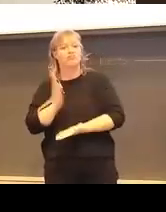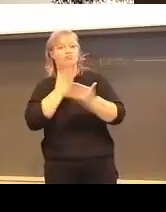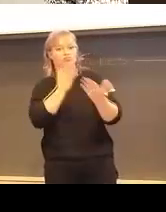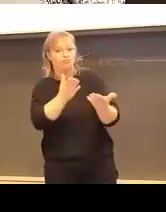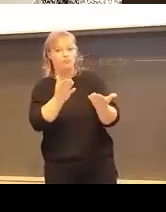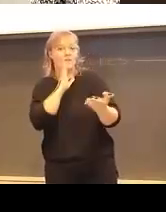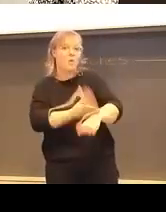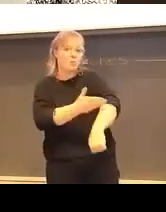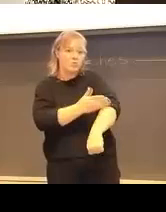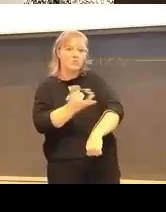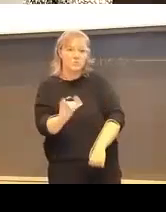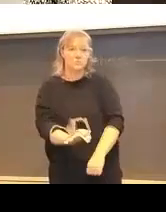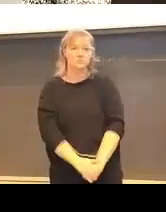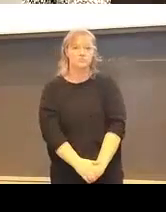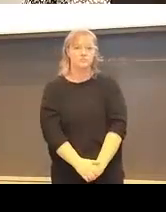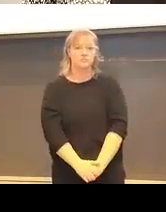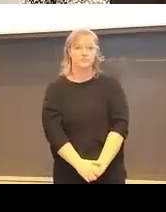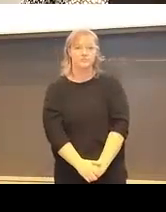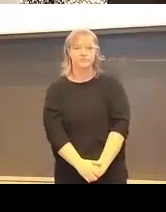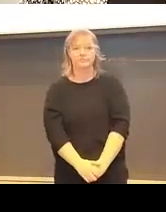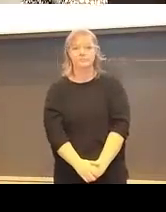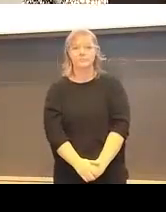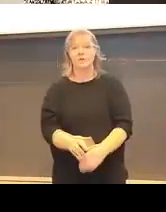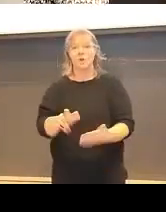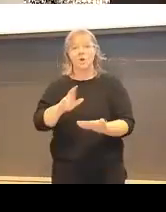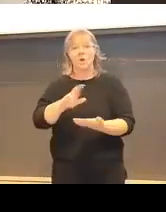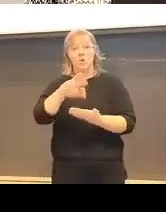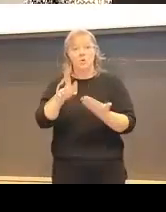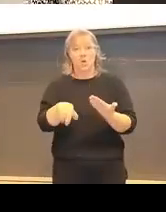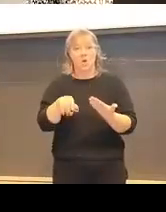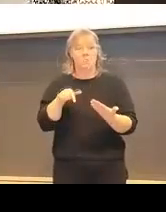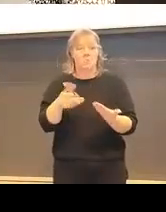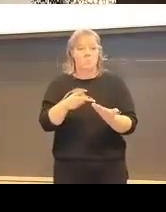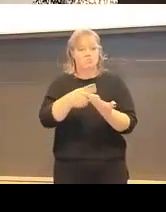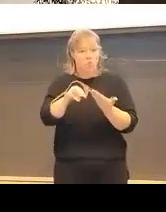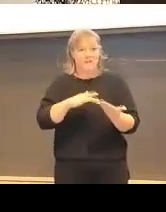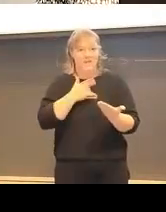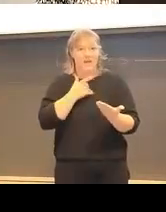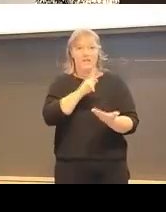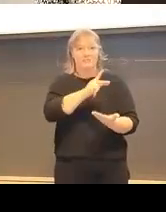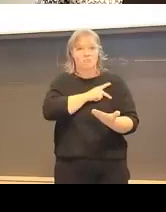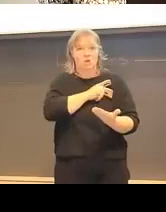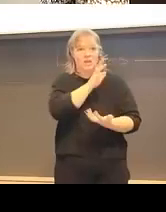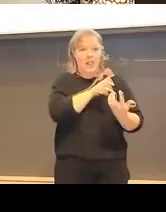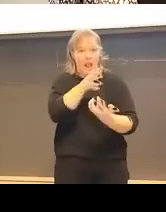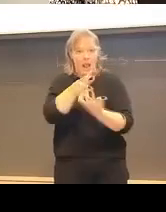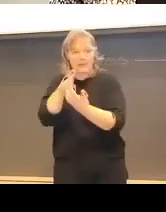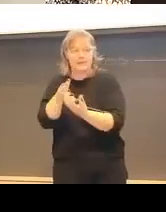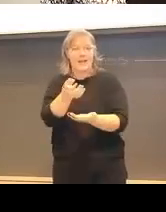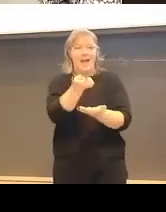improvement the result is a program that we feel is personalized evidence-based and helpful to the